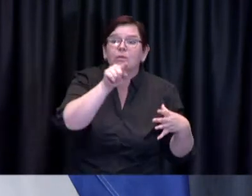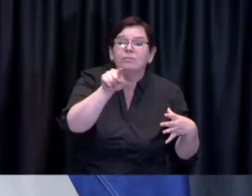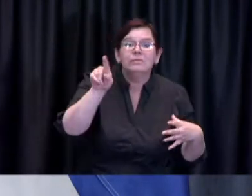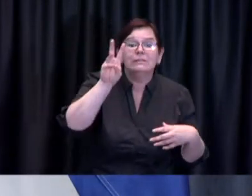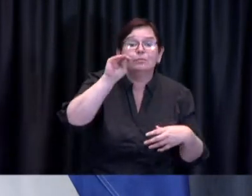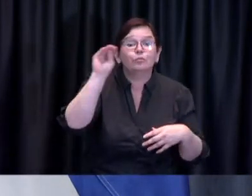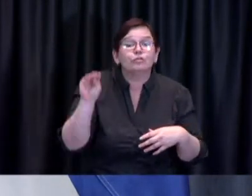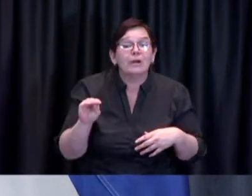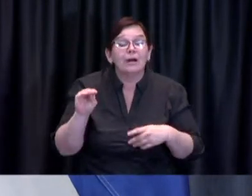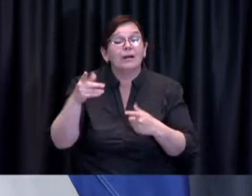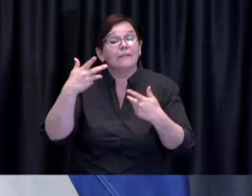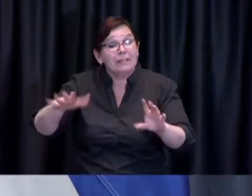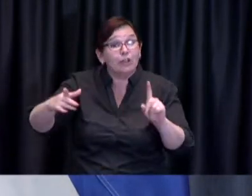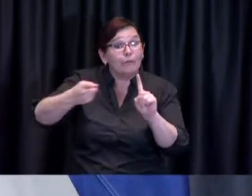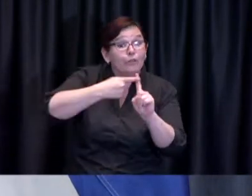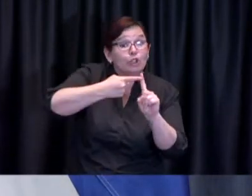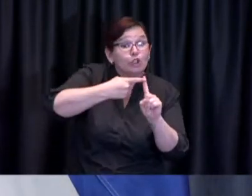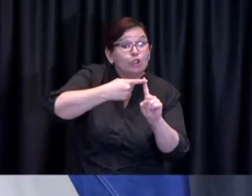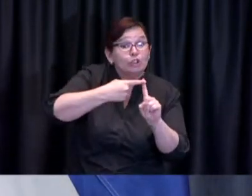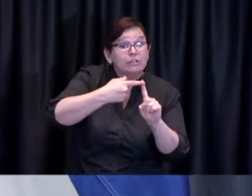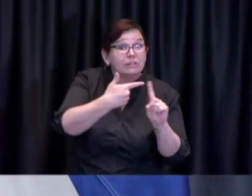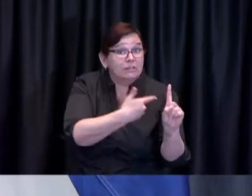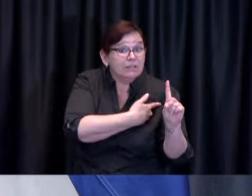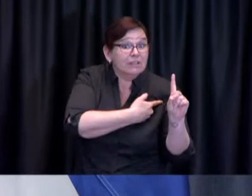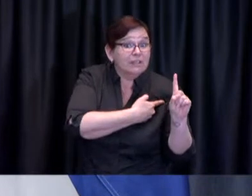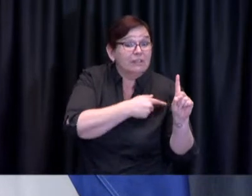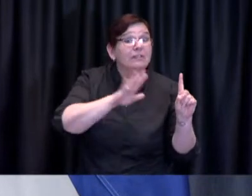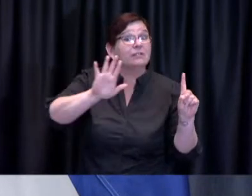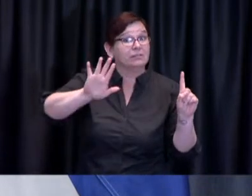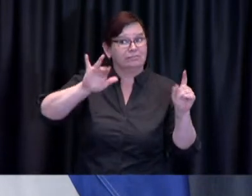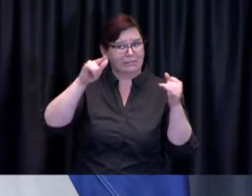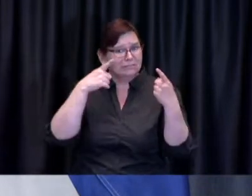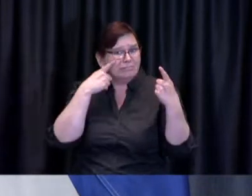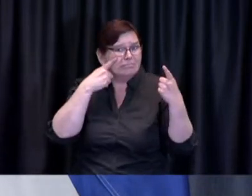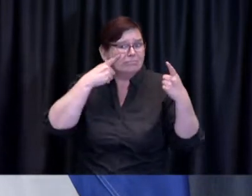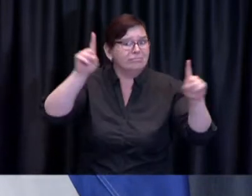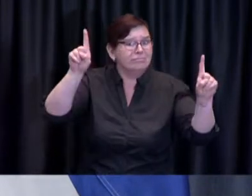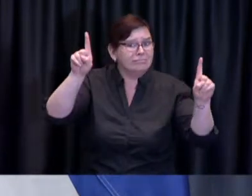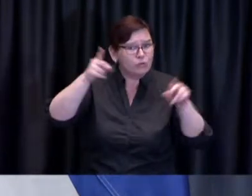is a solid achievement in a short time but if you look at the kind of threshold numbers put